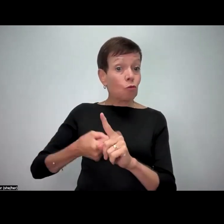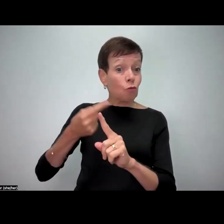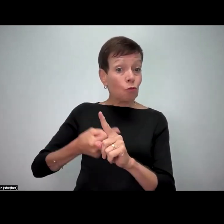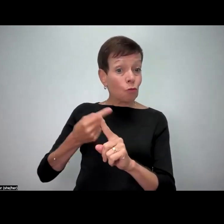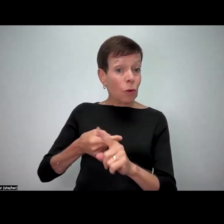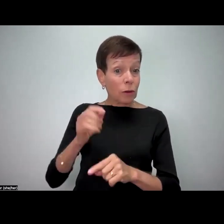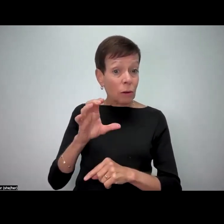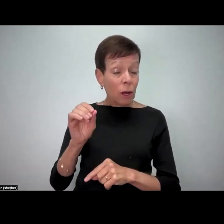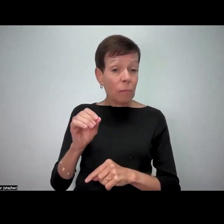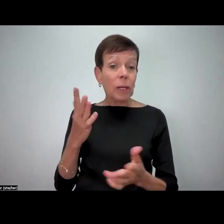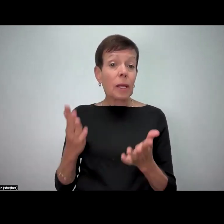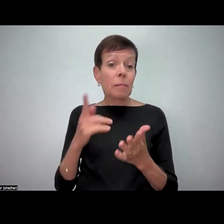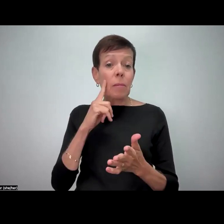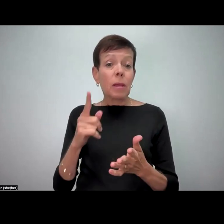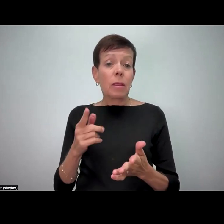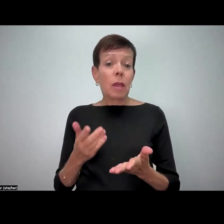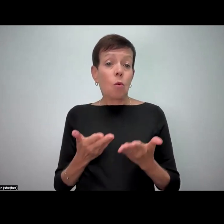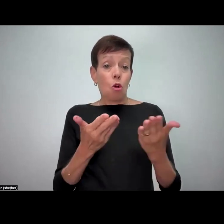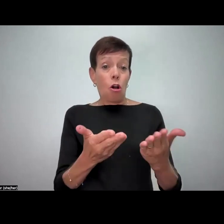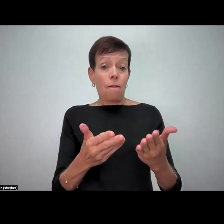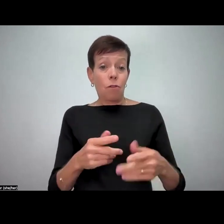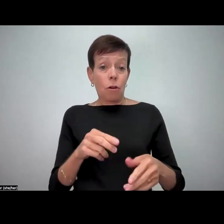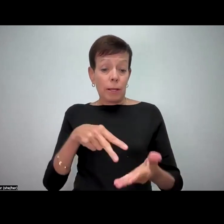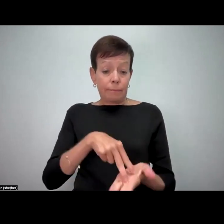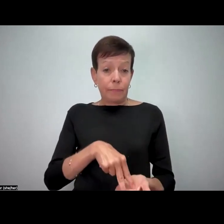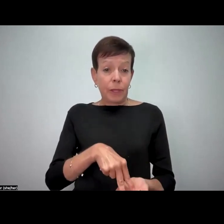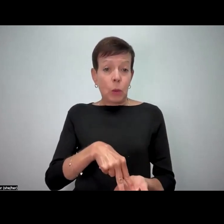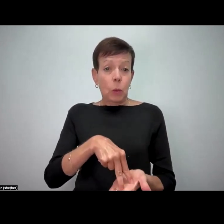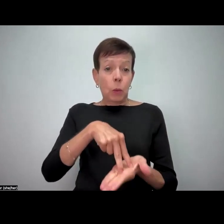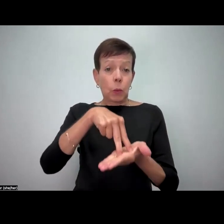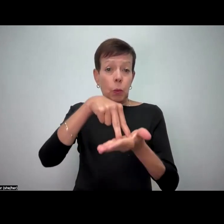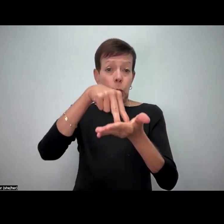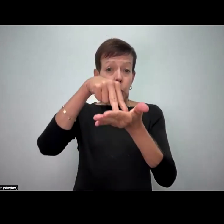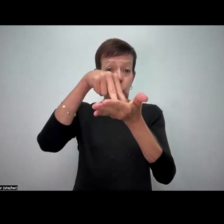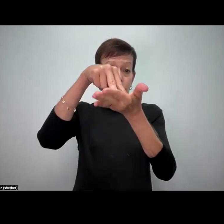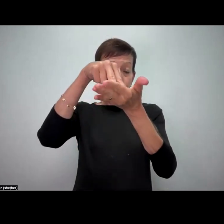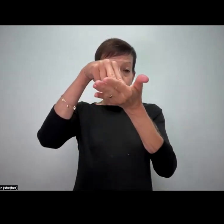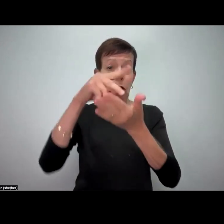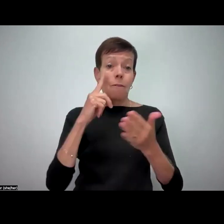lift to you for a mural that you're painting, ask them to give you a quote, just say so that